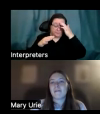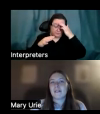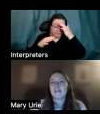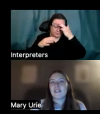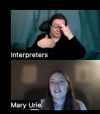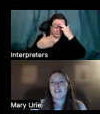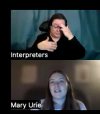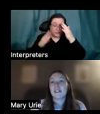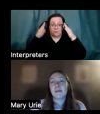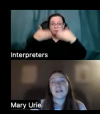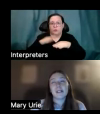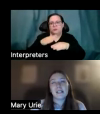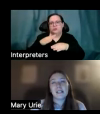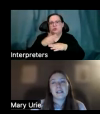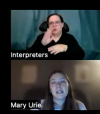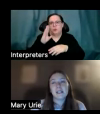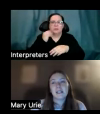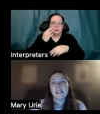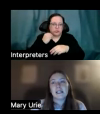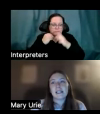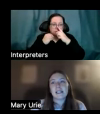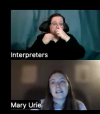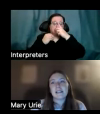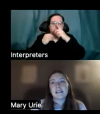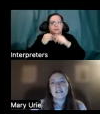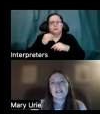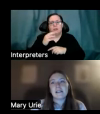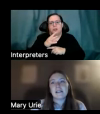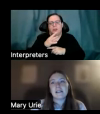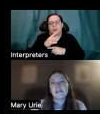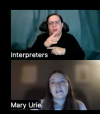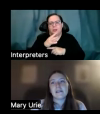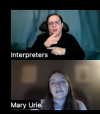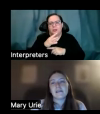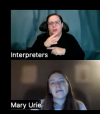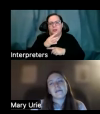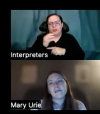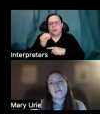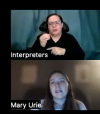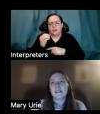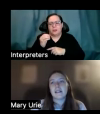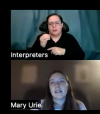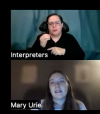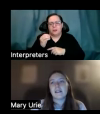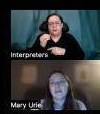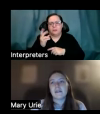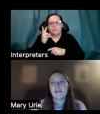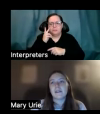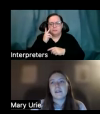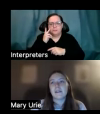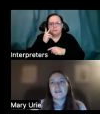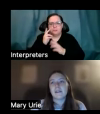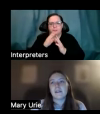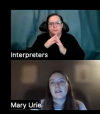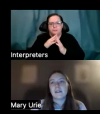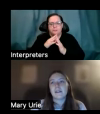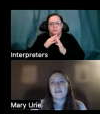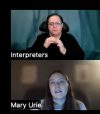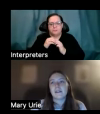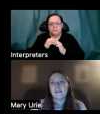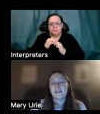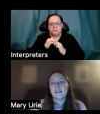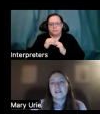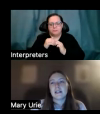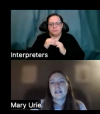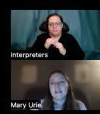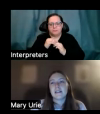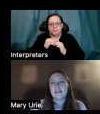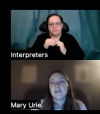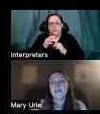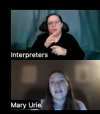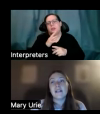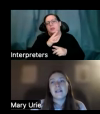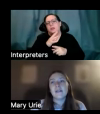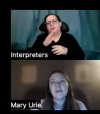focus on sharing your experience and let's see And you can. So